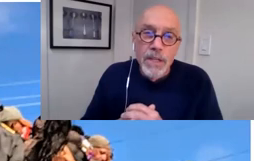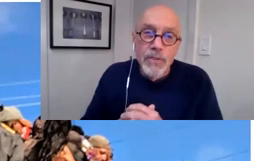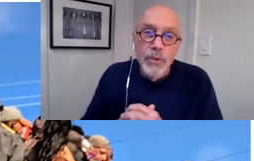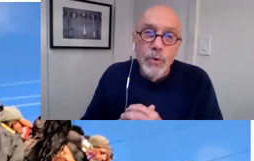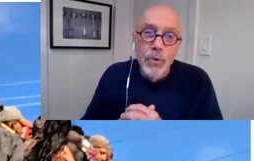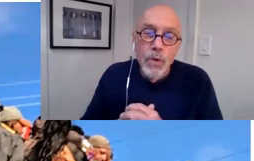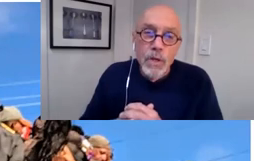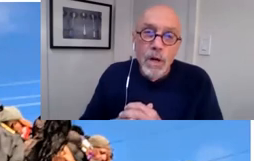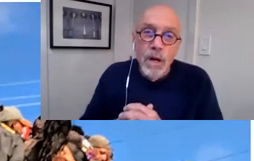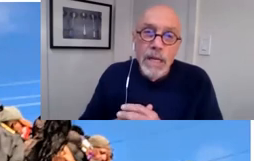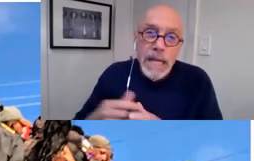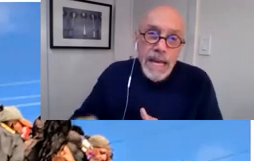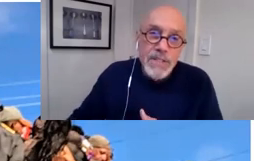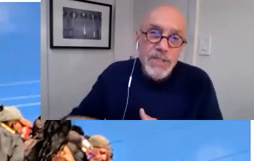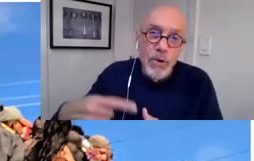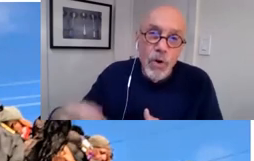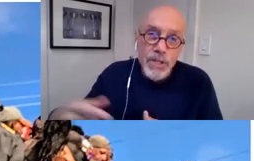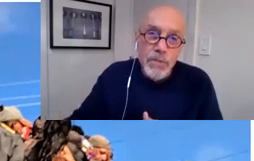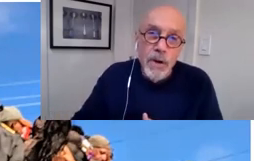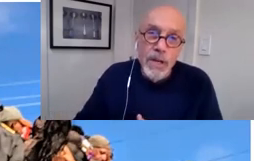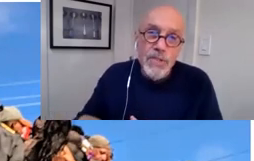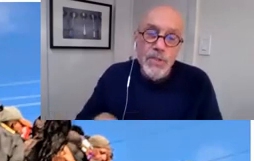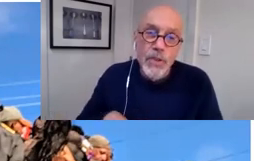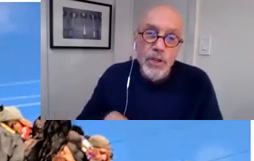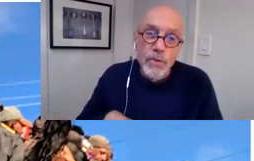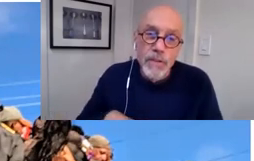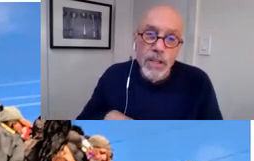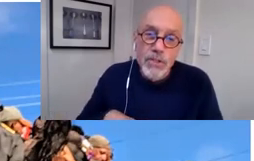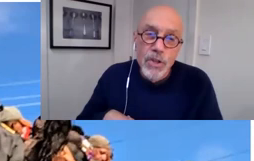Something to enhance your own experience so that you feel as though